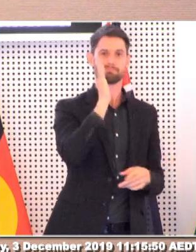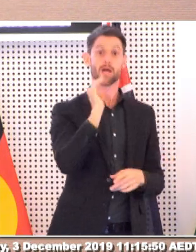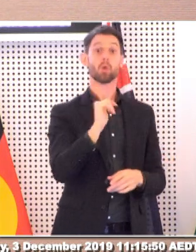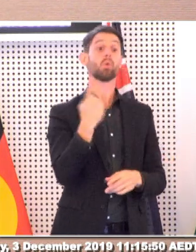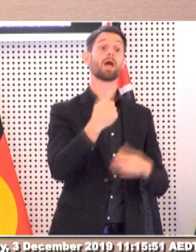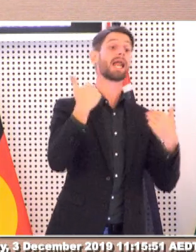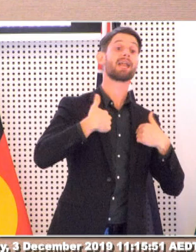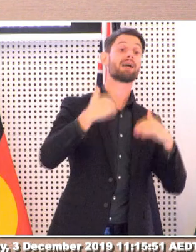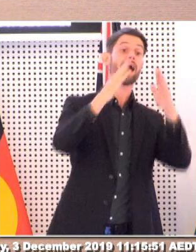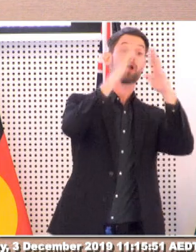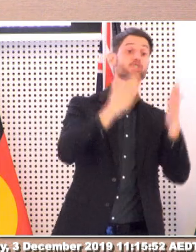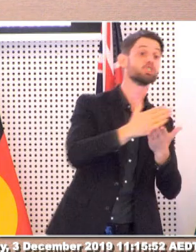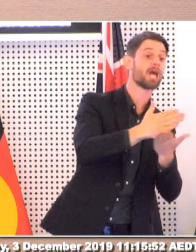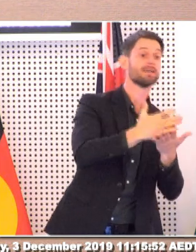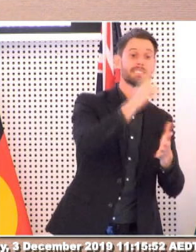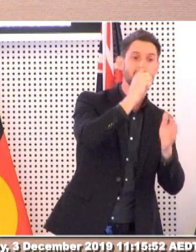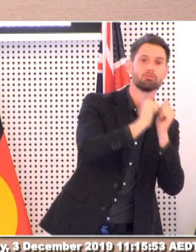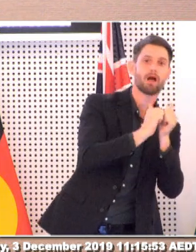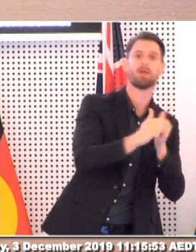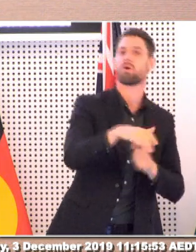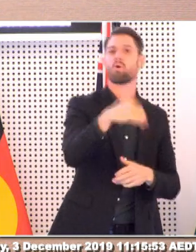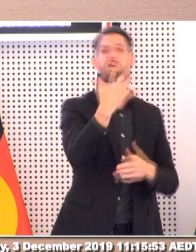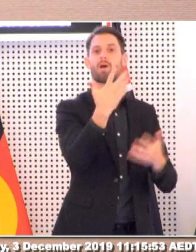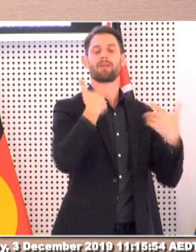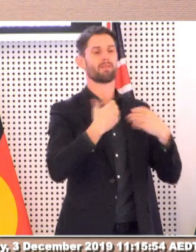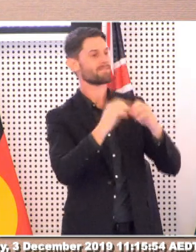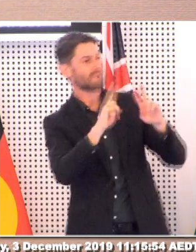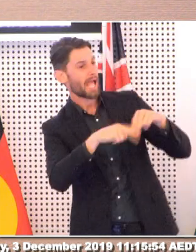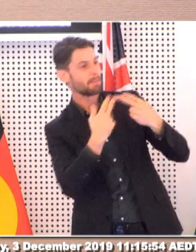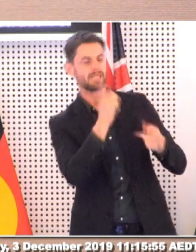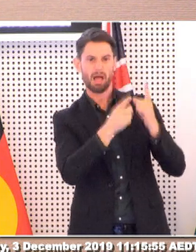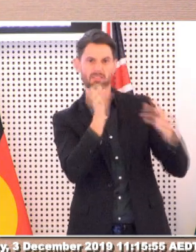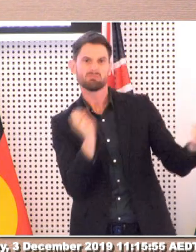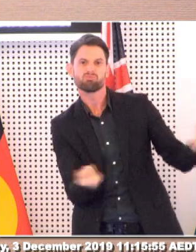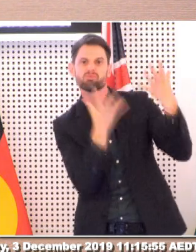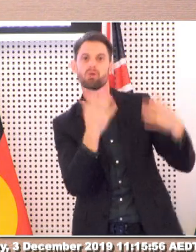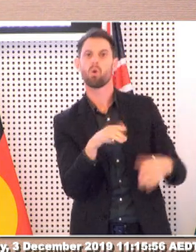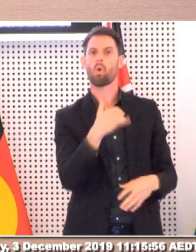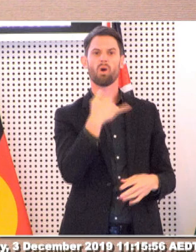can sometimes be aggressive and we can say things that we may not mean. We can do all sorts of different stuff.